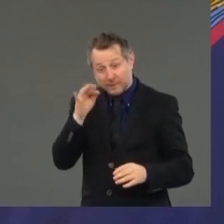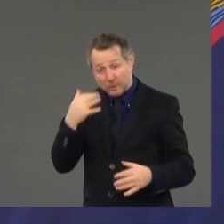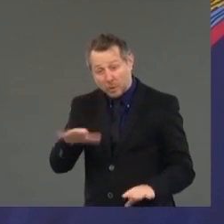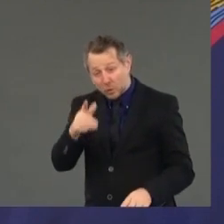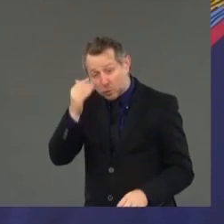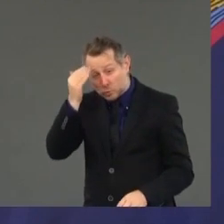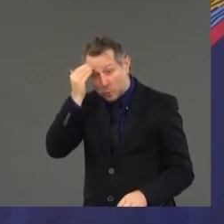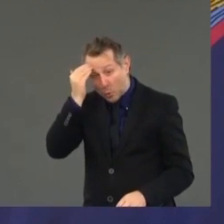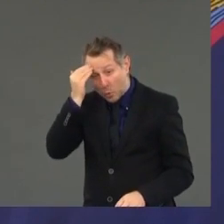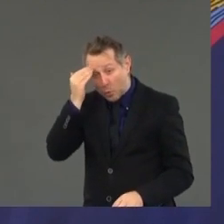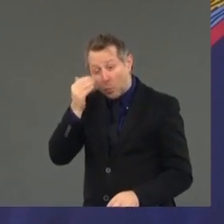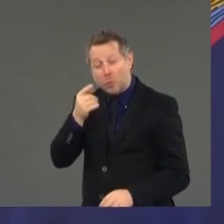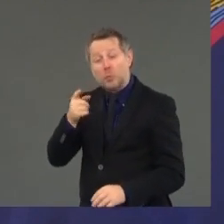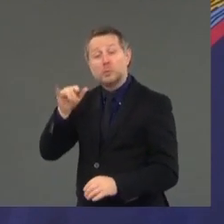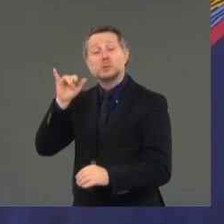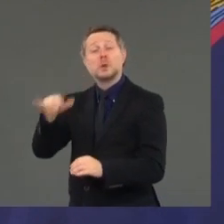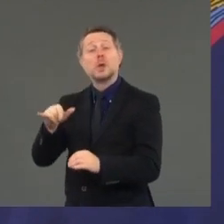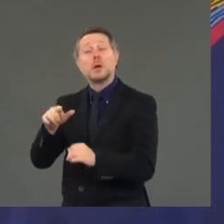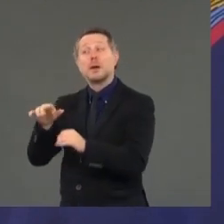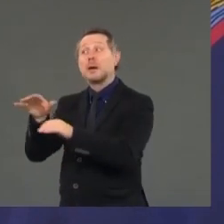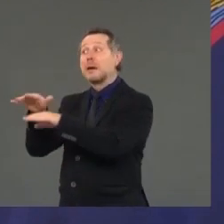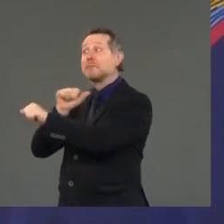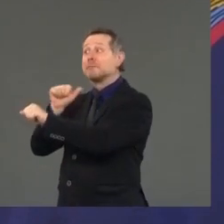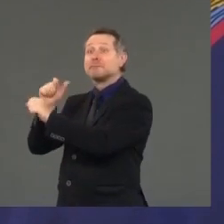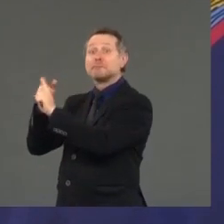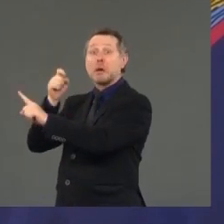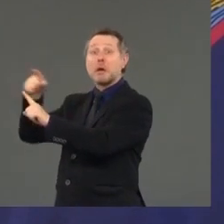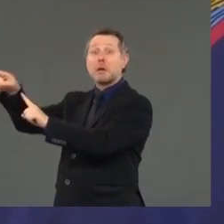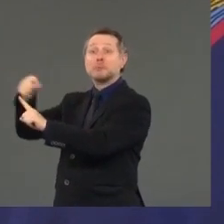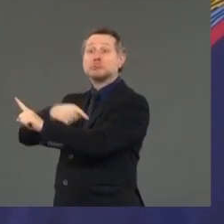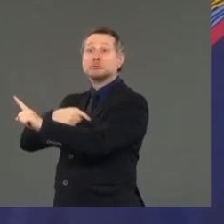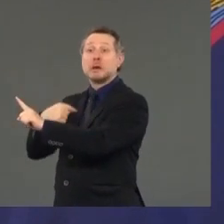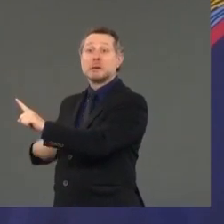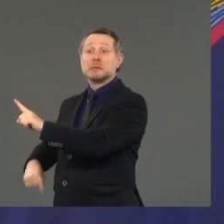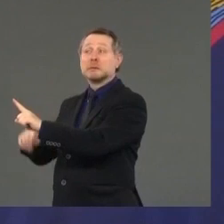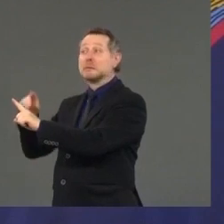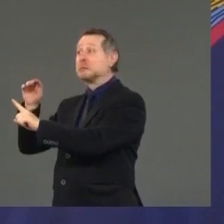3 MILLION.